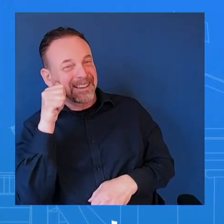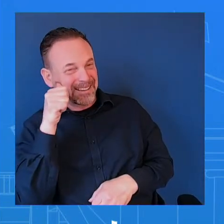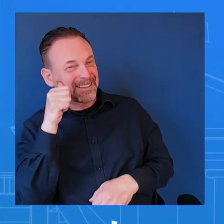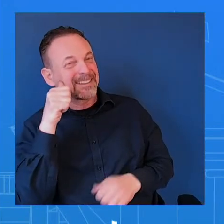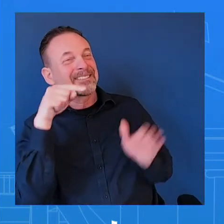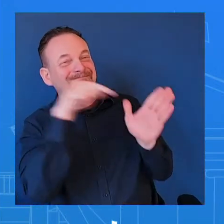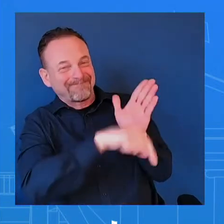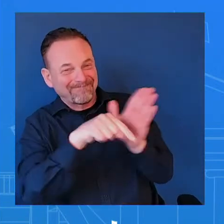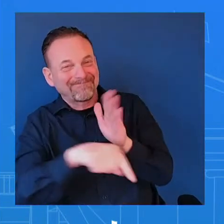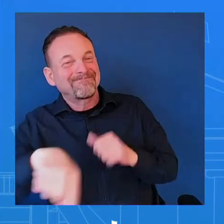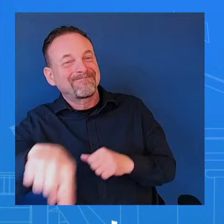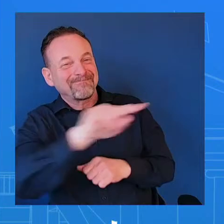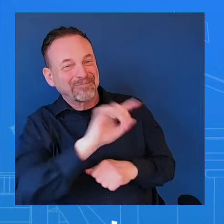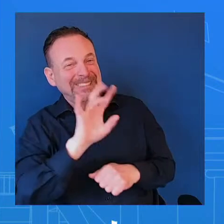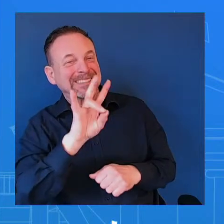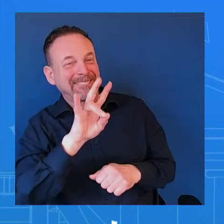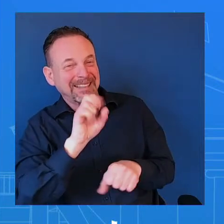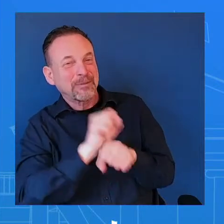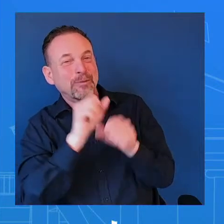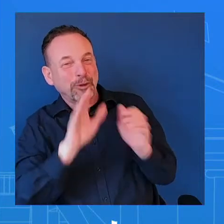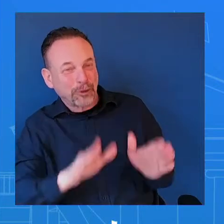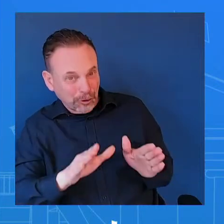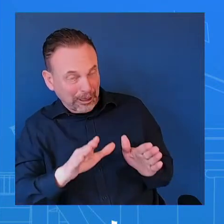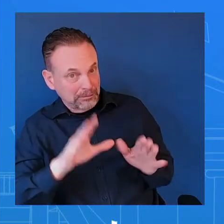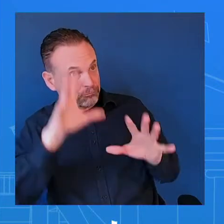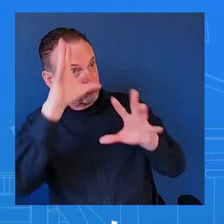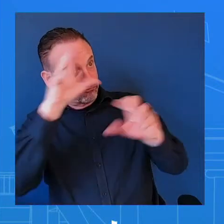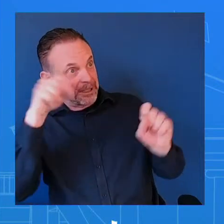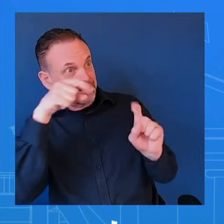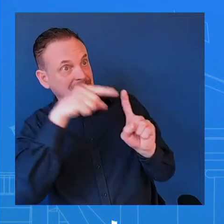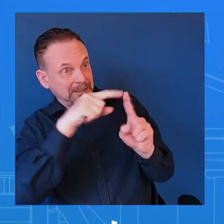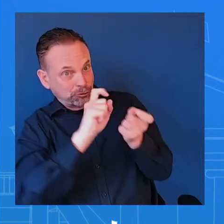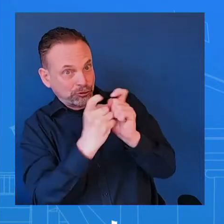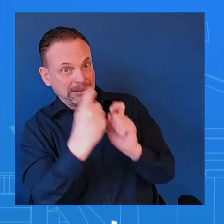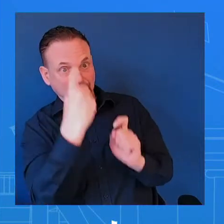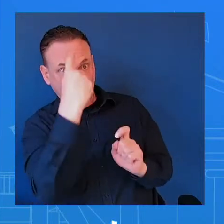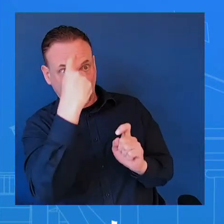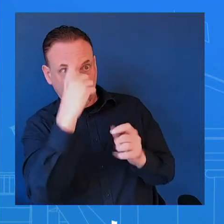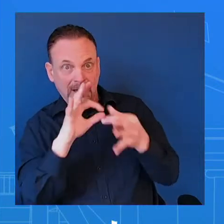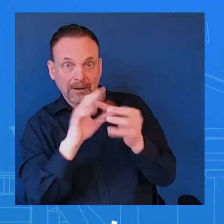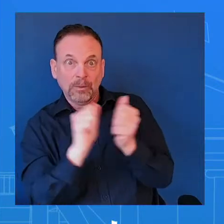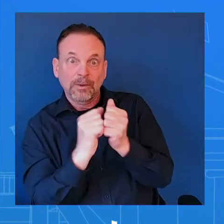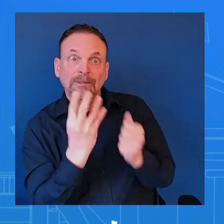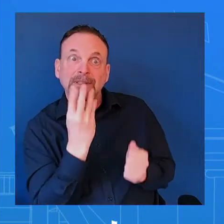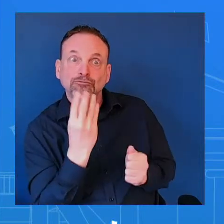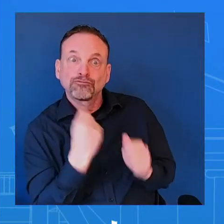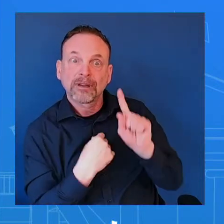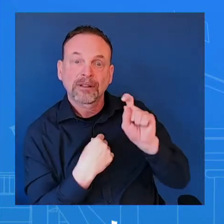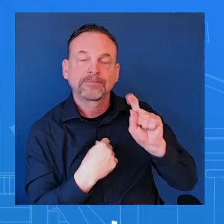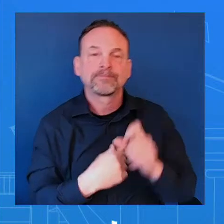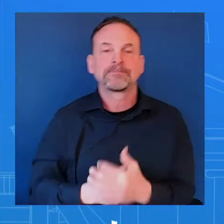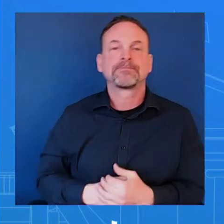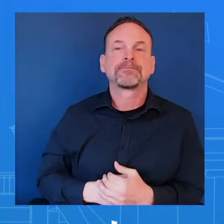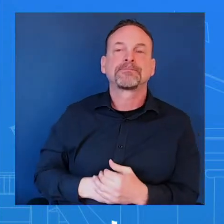and we've been clear about that since -- certainly, since yesterday. We are going to continue to have those